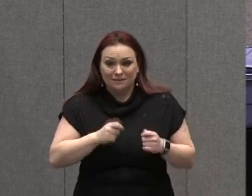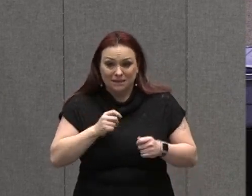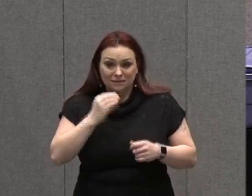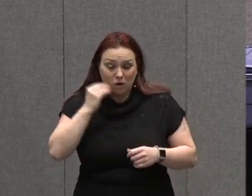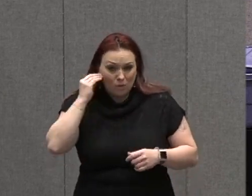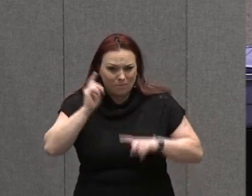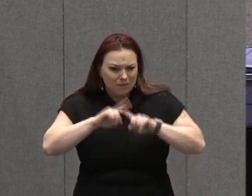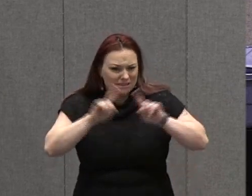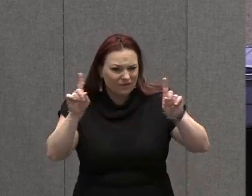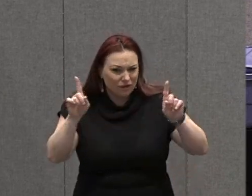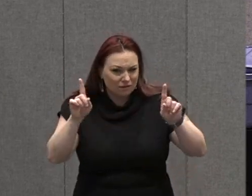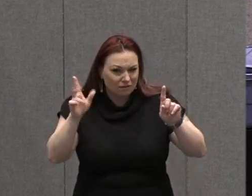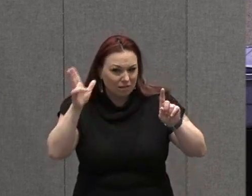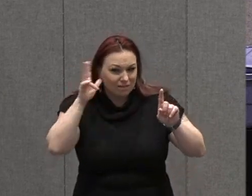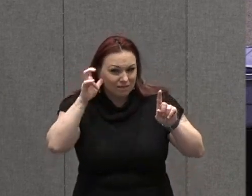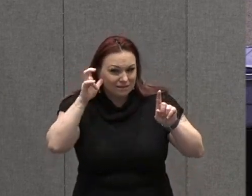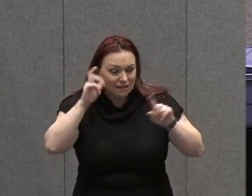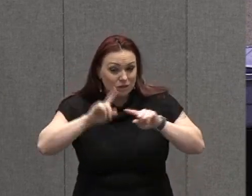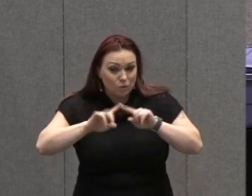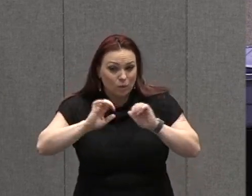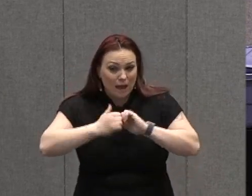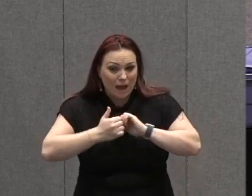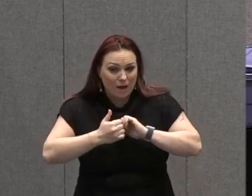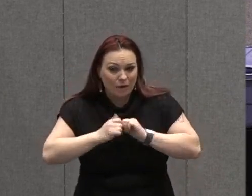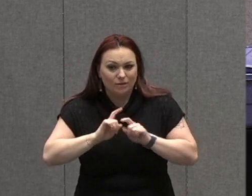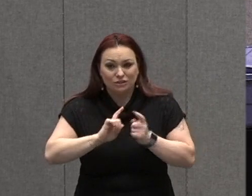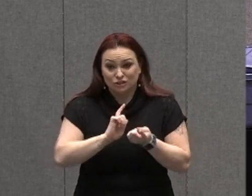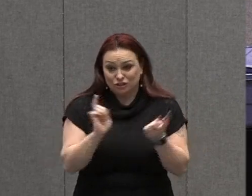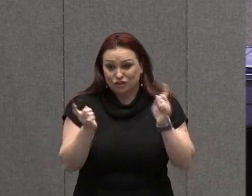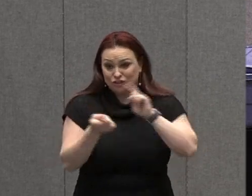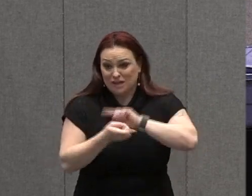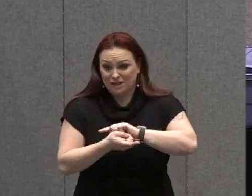Listen to what, how it changes when you use a different mallet.